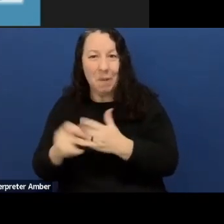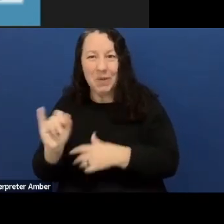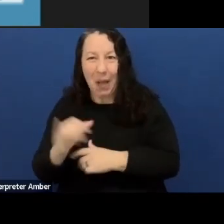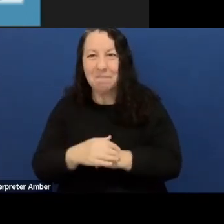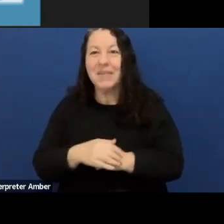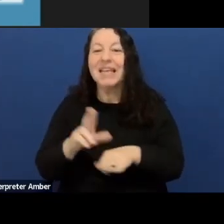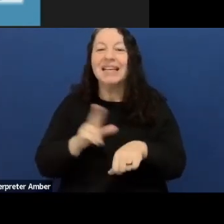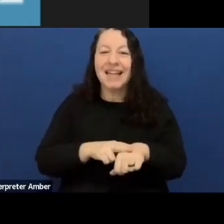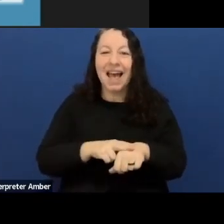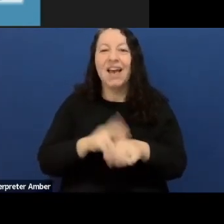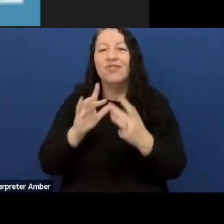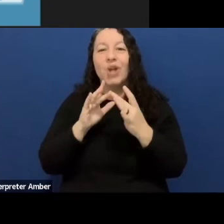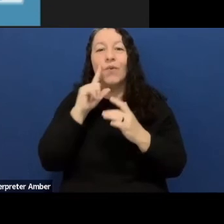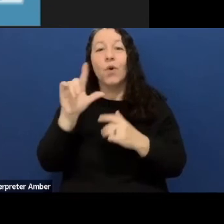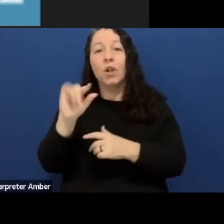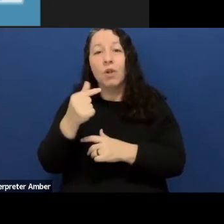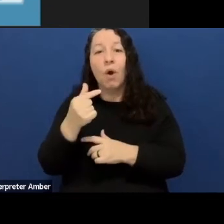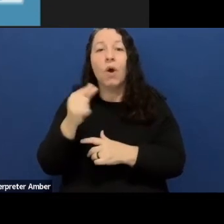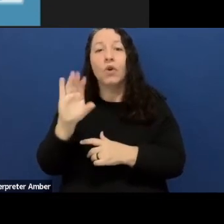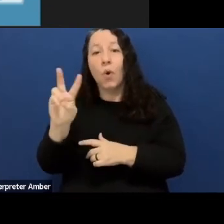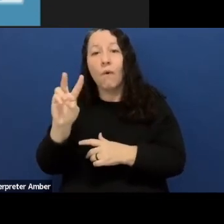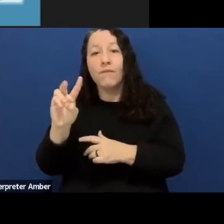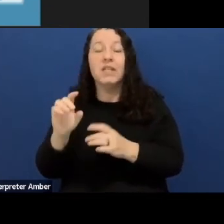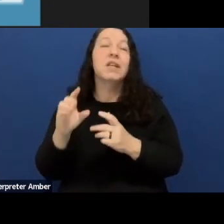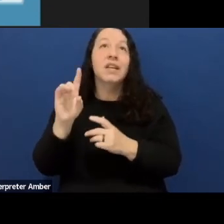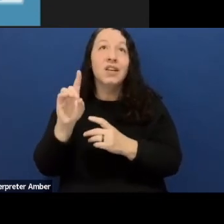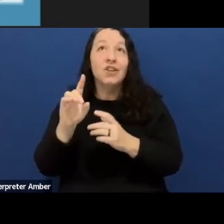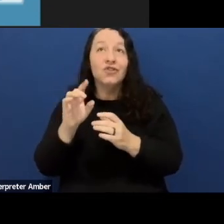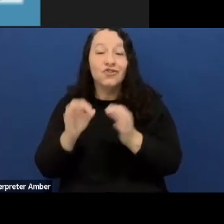communities. They're incubating this project and CO hosting this program. The National